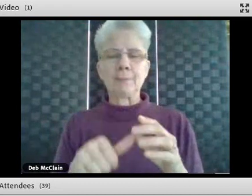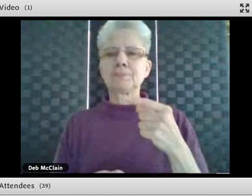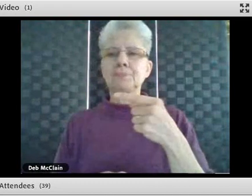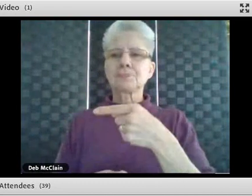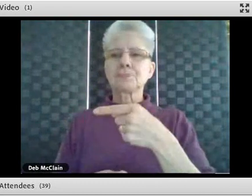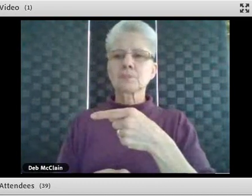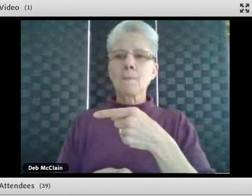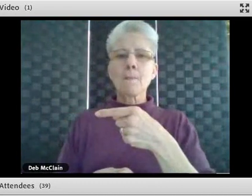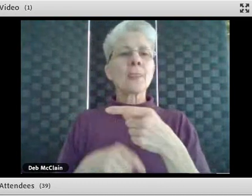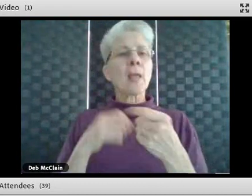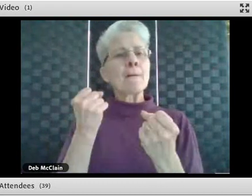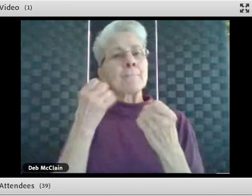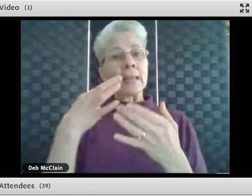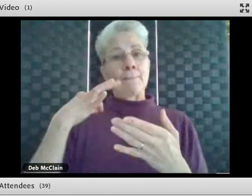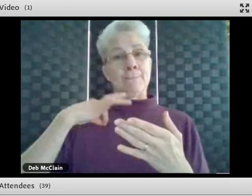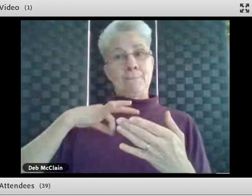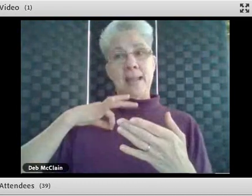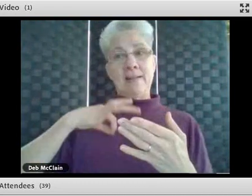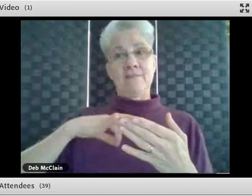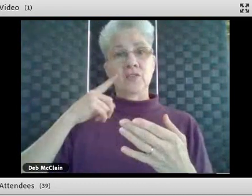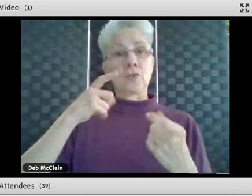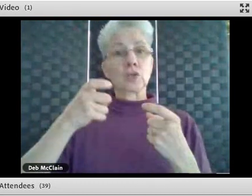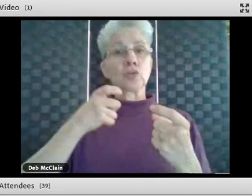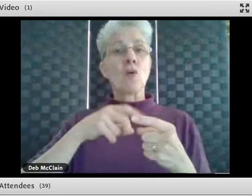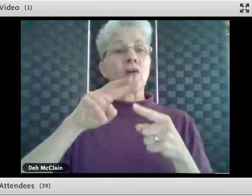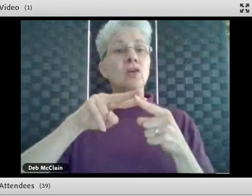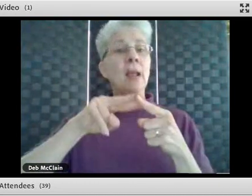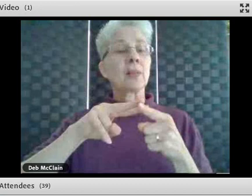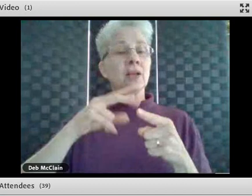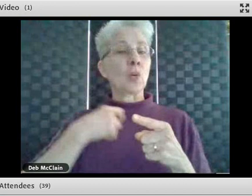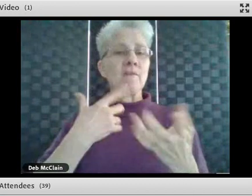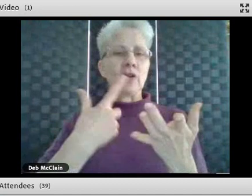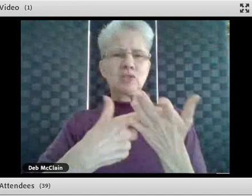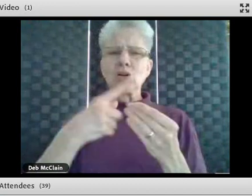And there's many benefits to controlled vocabularies, and we've already talked about some of them,